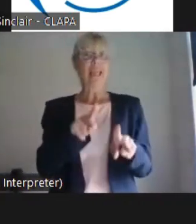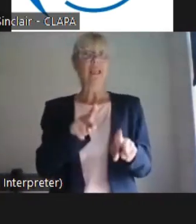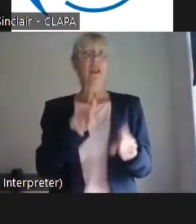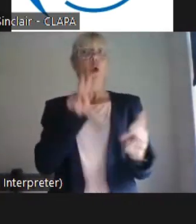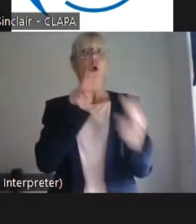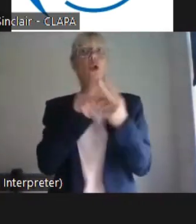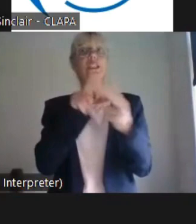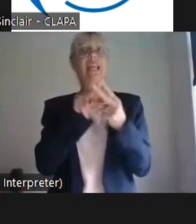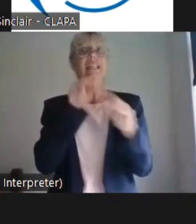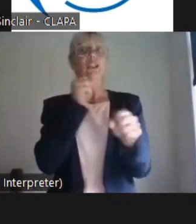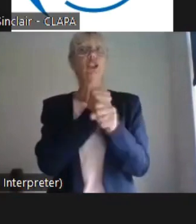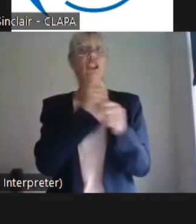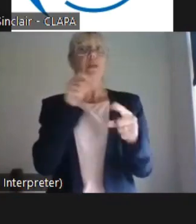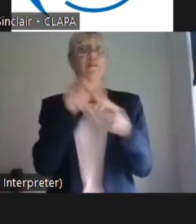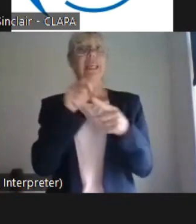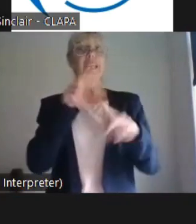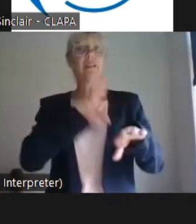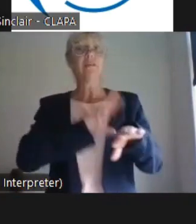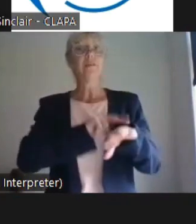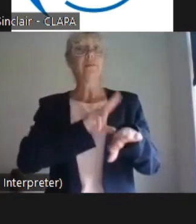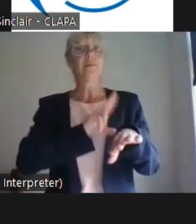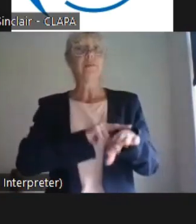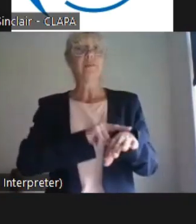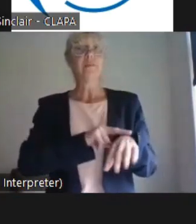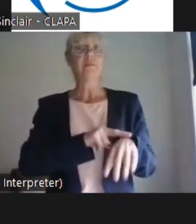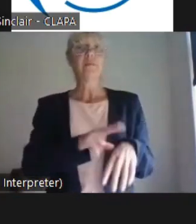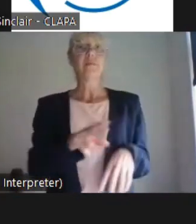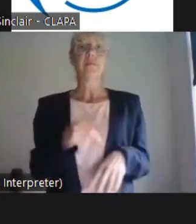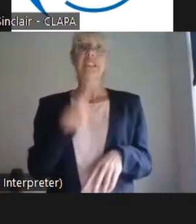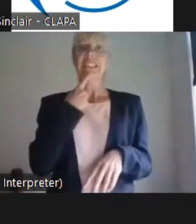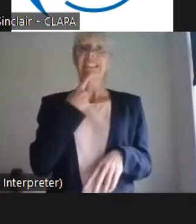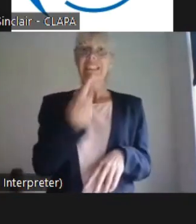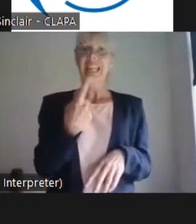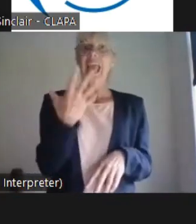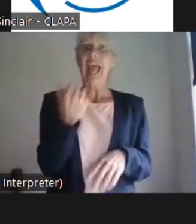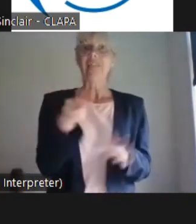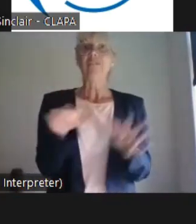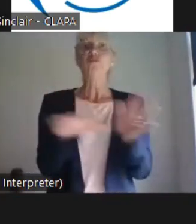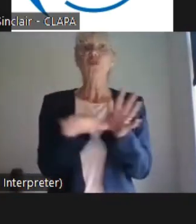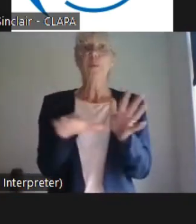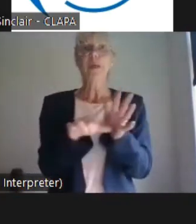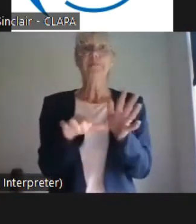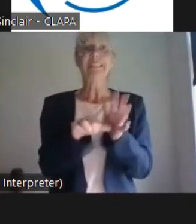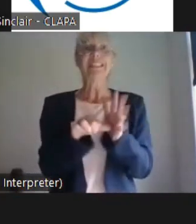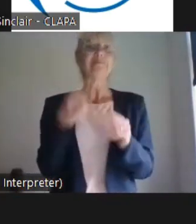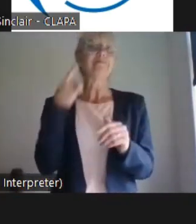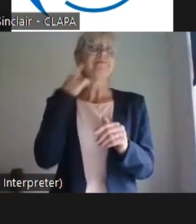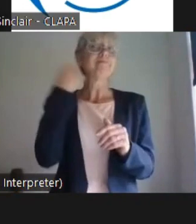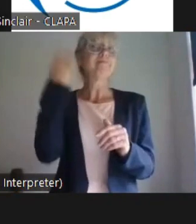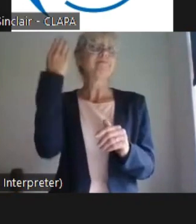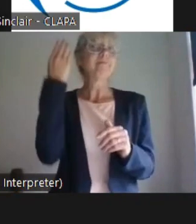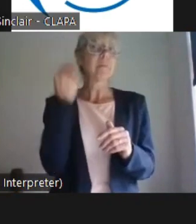um they will be able to if you go to them and say you've got problems with your hearing they should be able to refer you to an ear nose and throat specialist